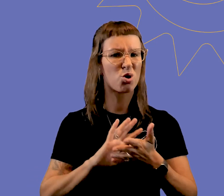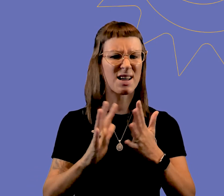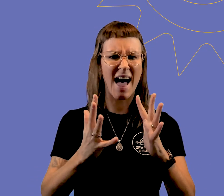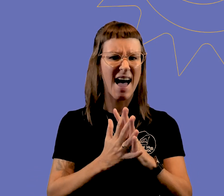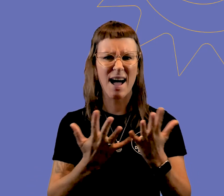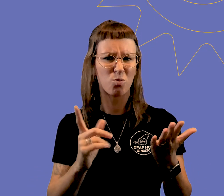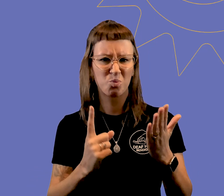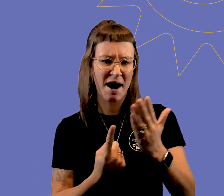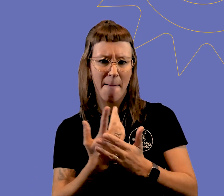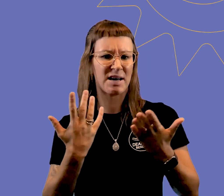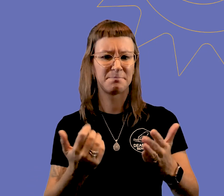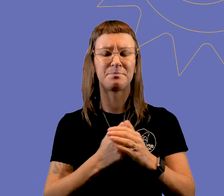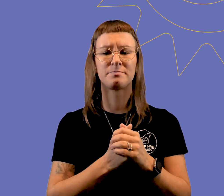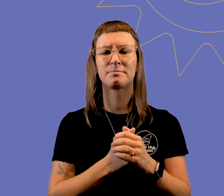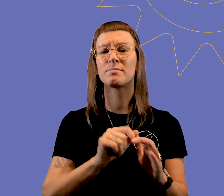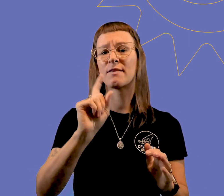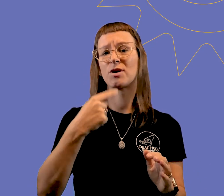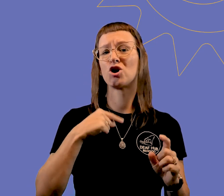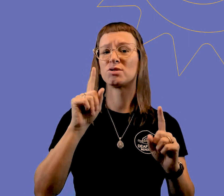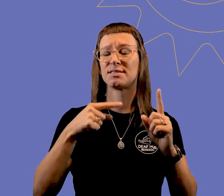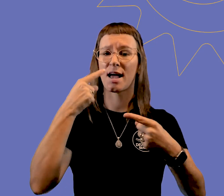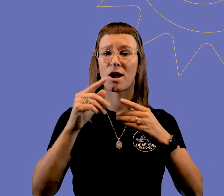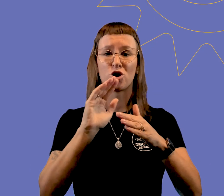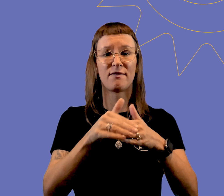So what happens at menopause? Let's start with the ovaries.